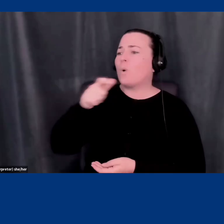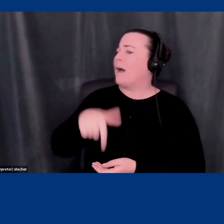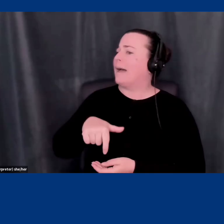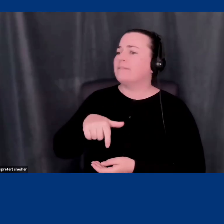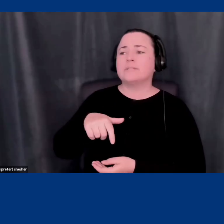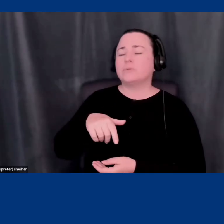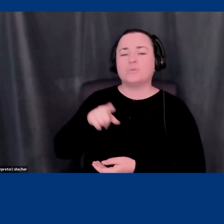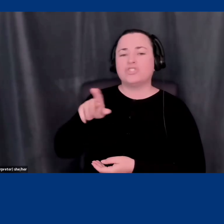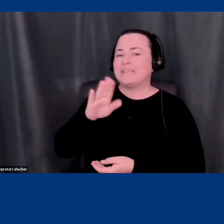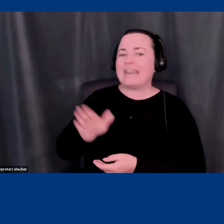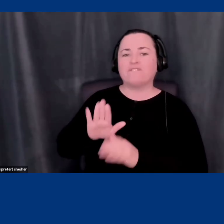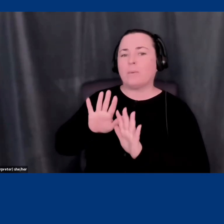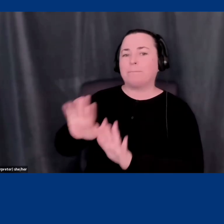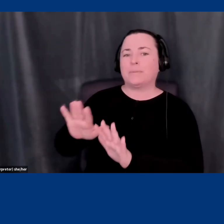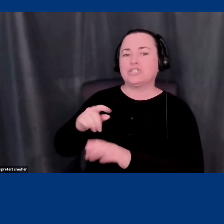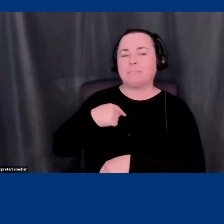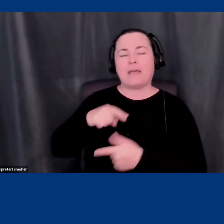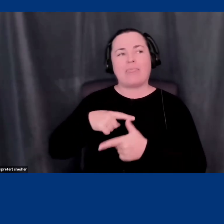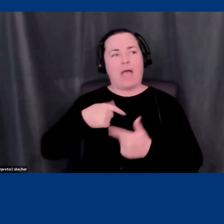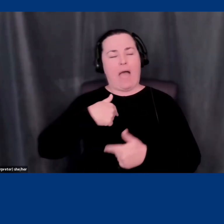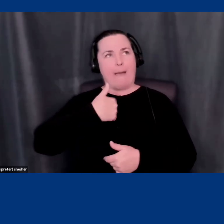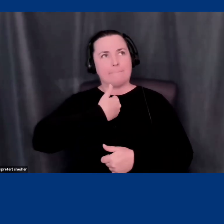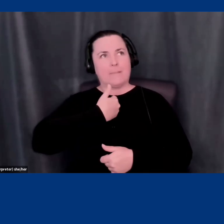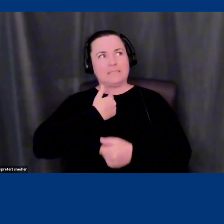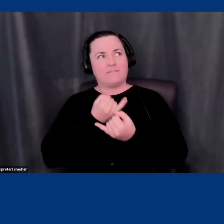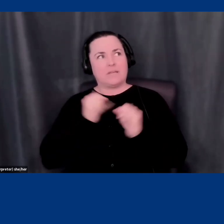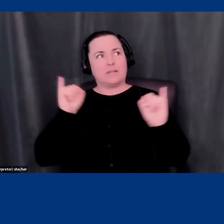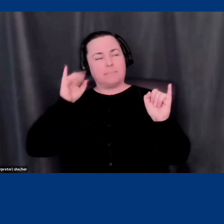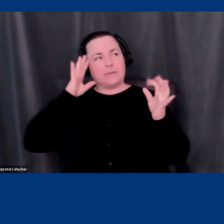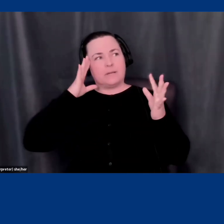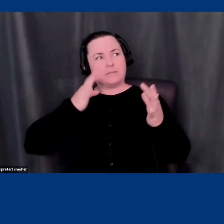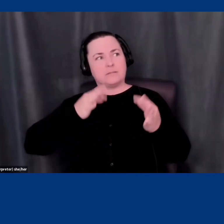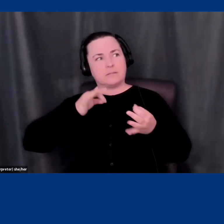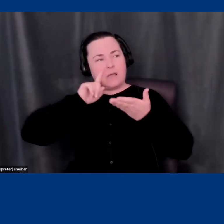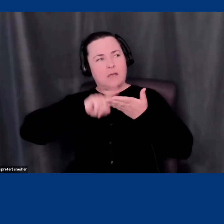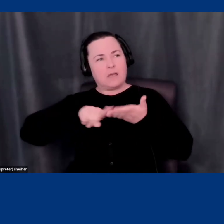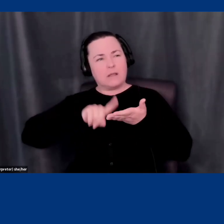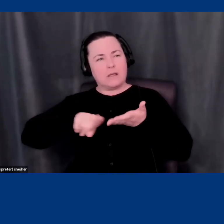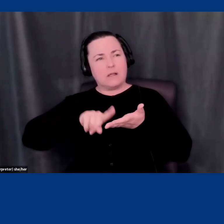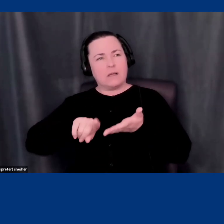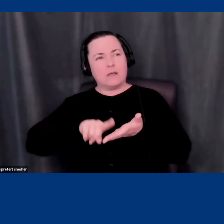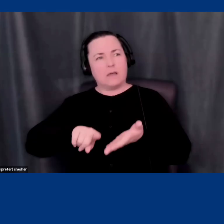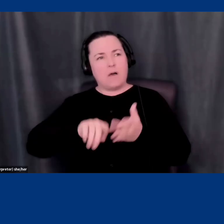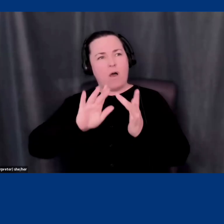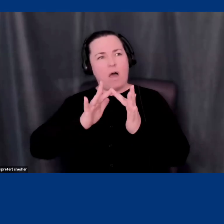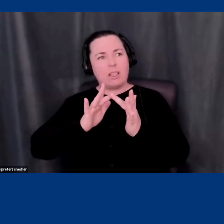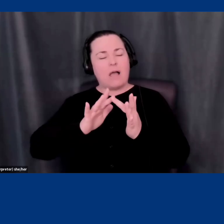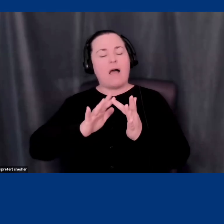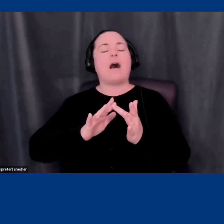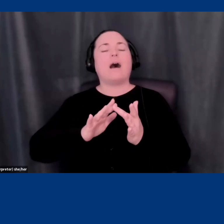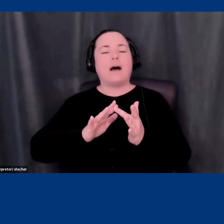She didn't push it but I was able to navigate and look into that on my own and now she's taught me how